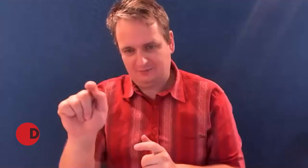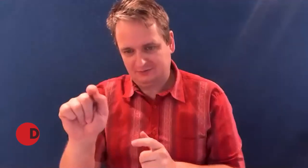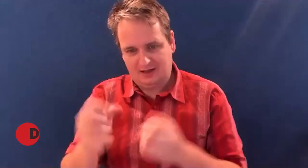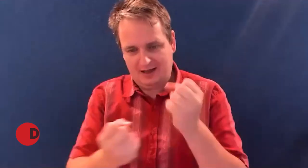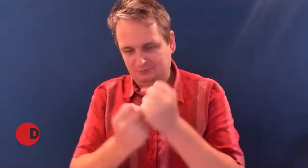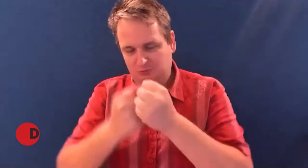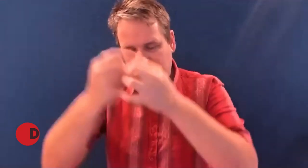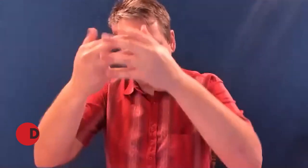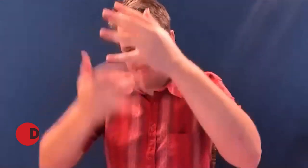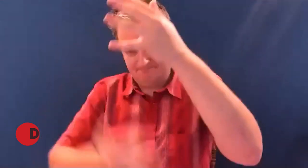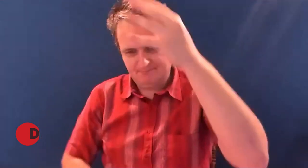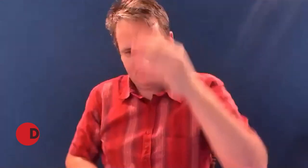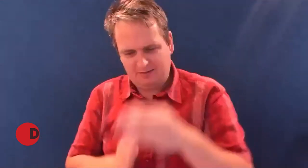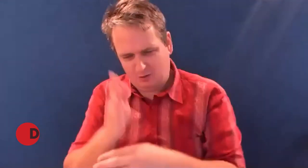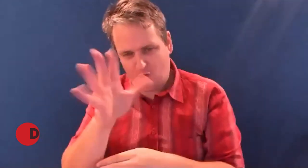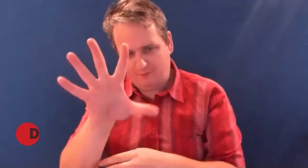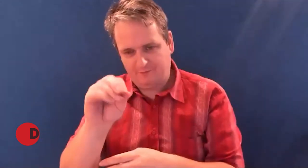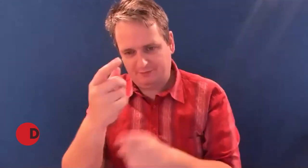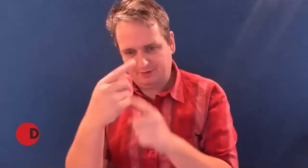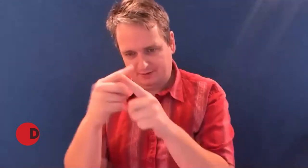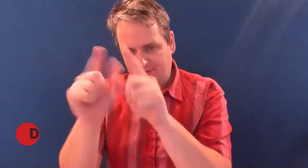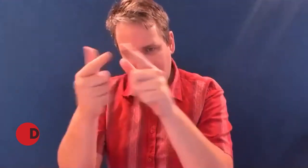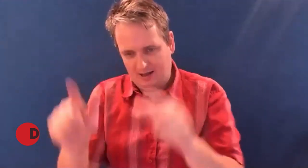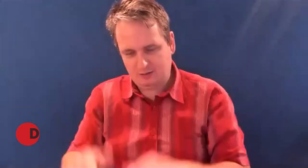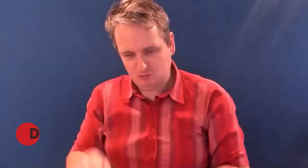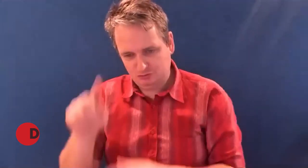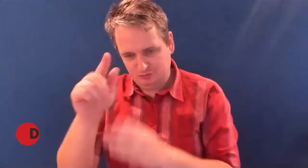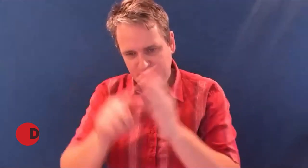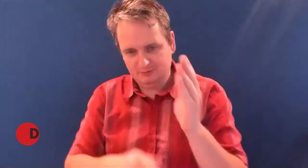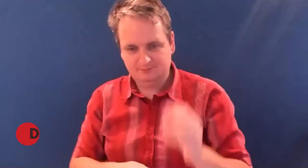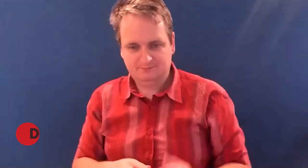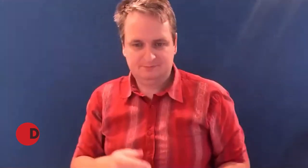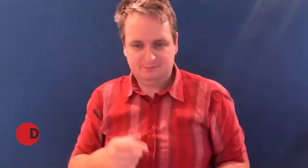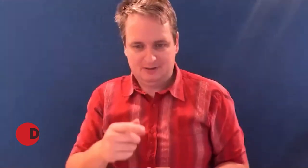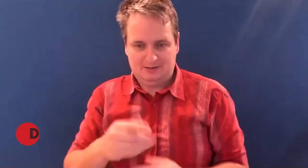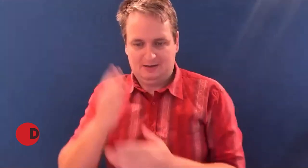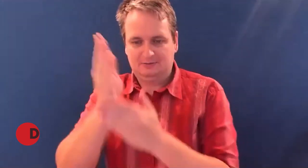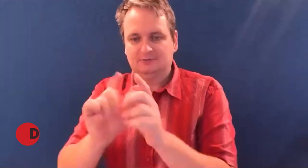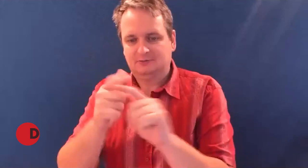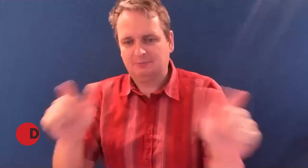Live Transcribe supports long list of languages,